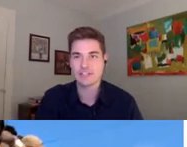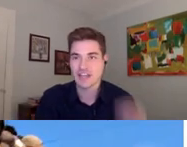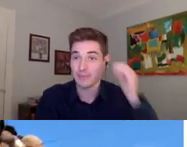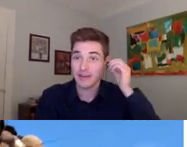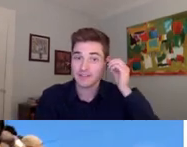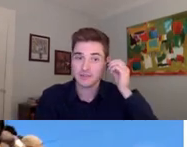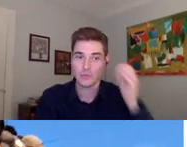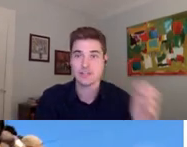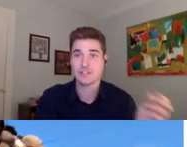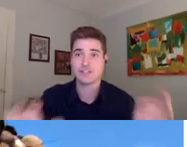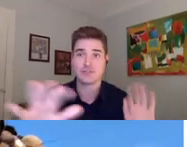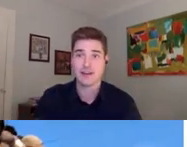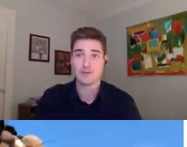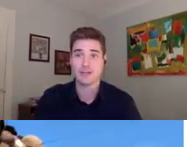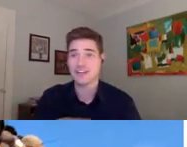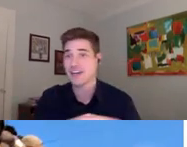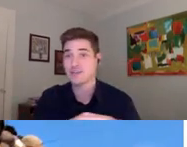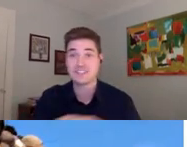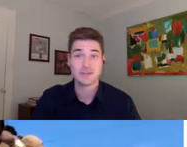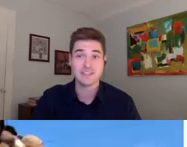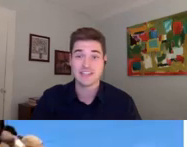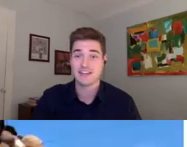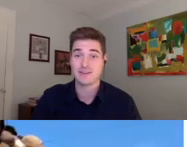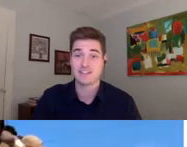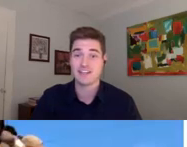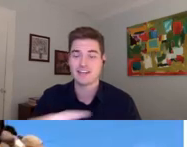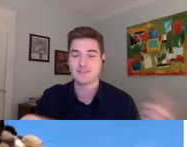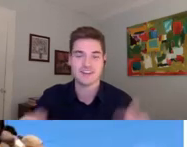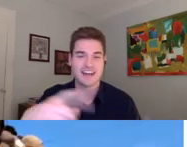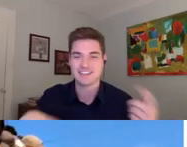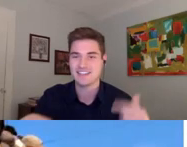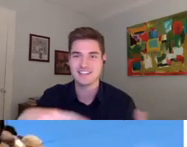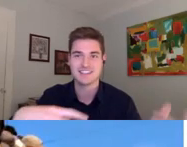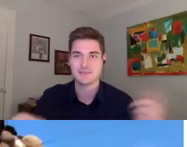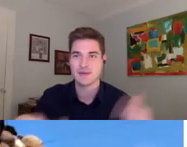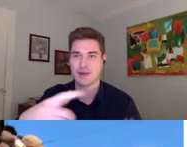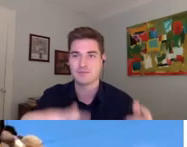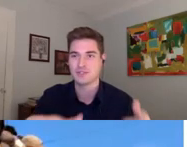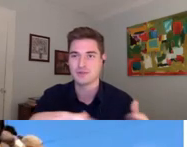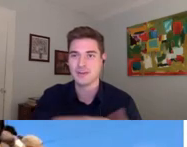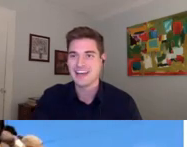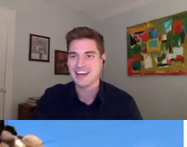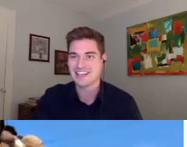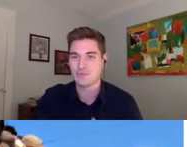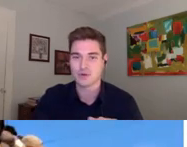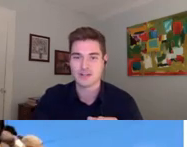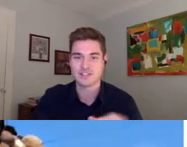chat box which for everyone, you can still send those in as we start asking these. This might prompt you to have more questions